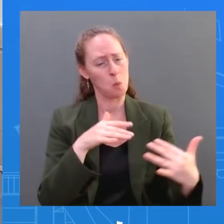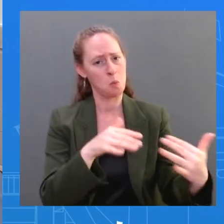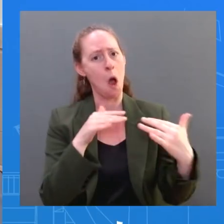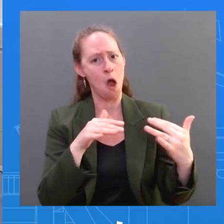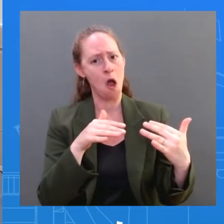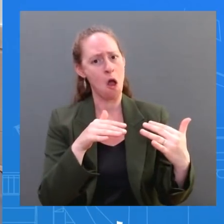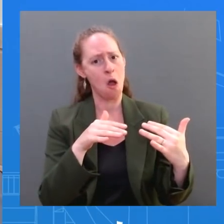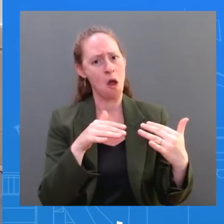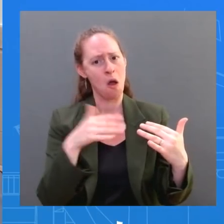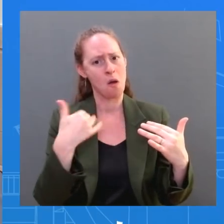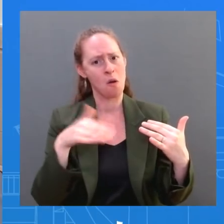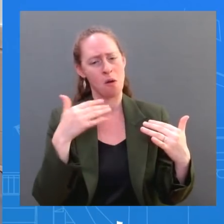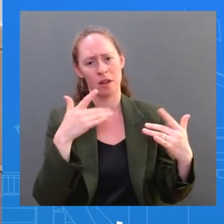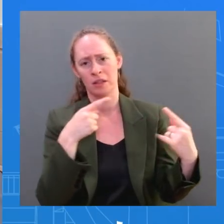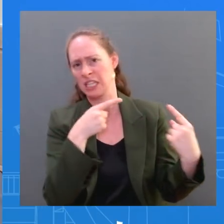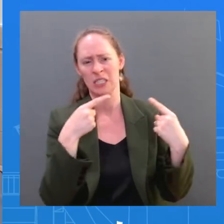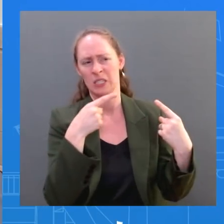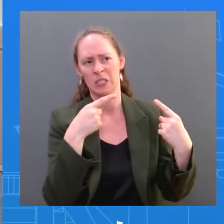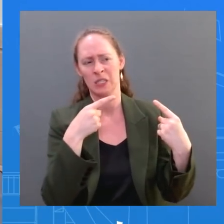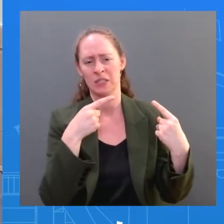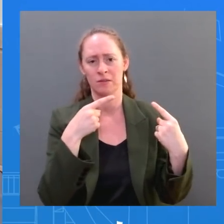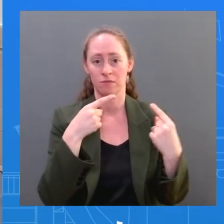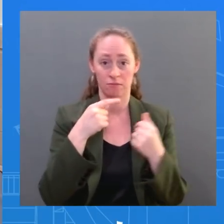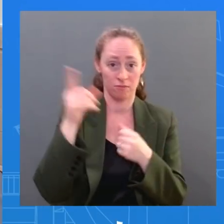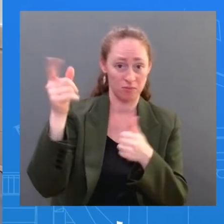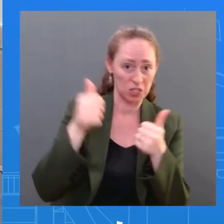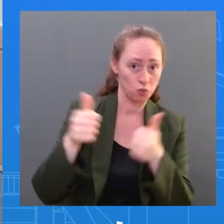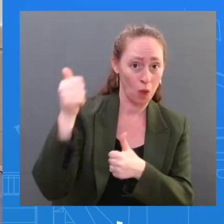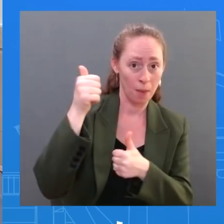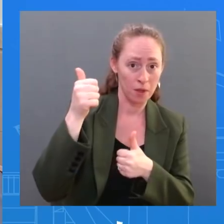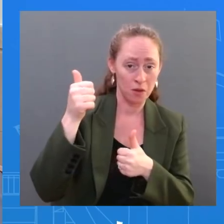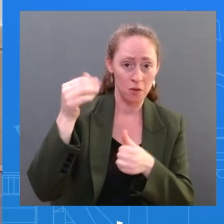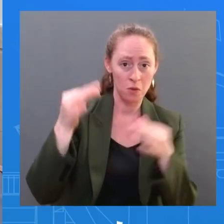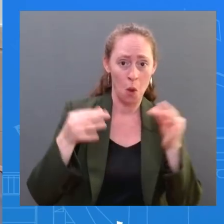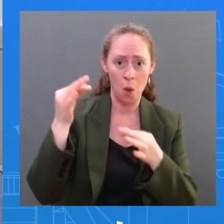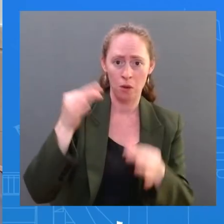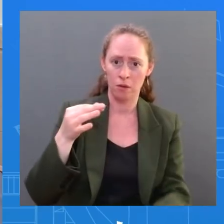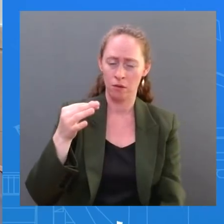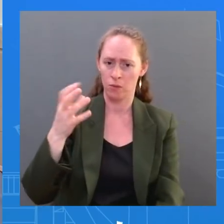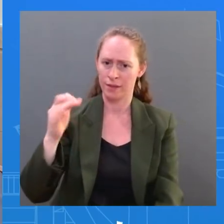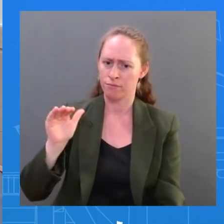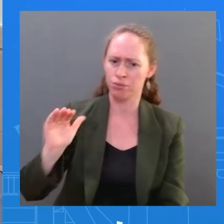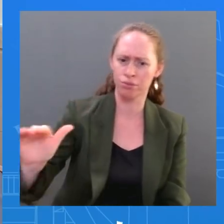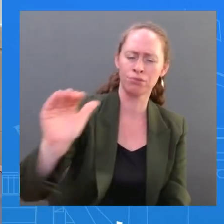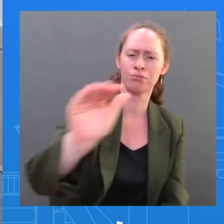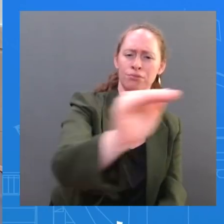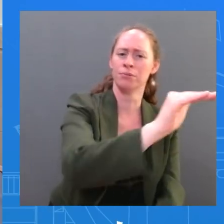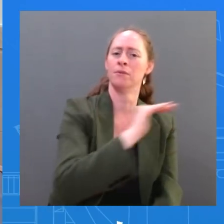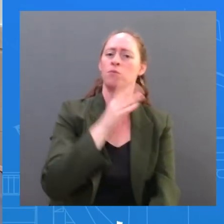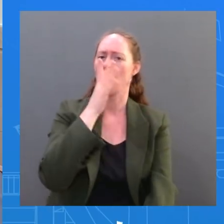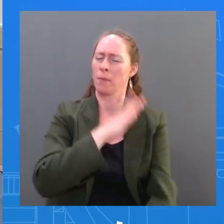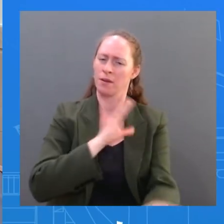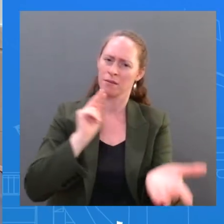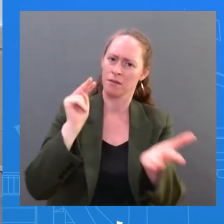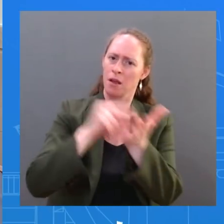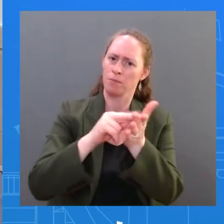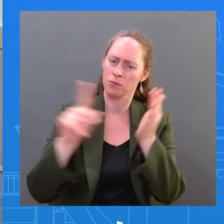especially, to act. But he said some things that are kind of unusual for a President who is an institutionalist,